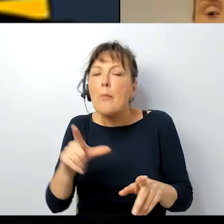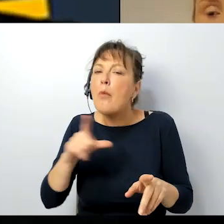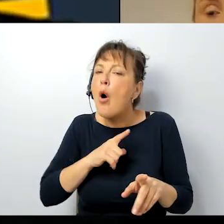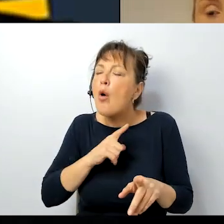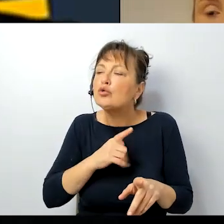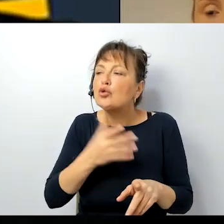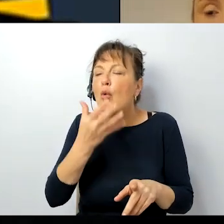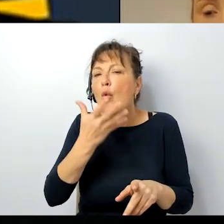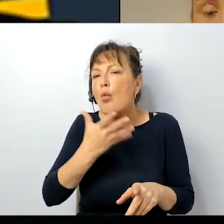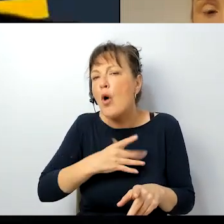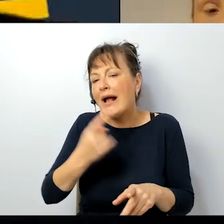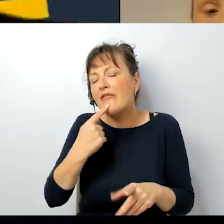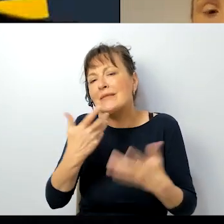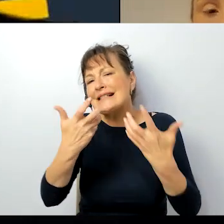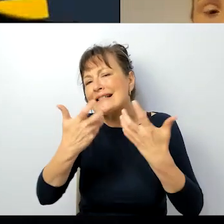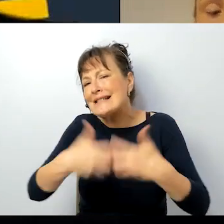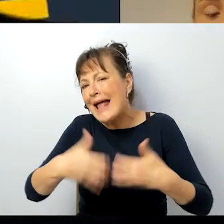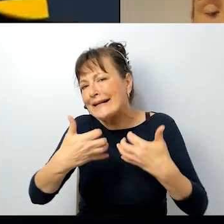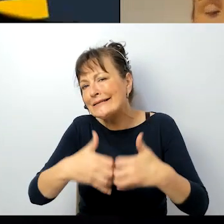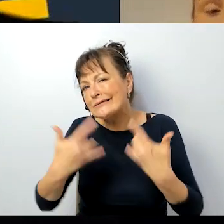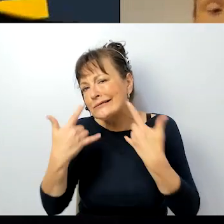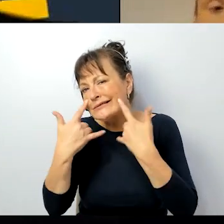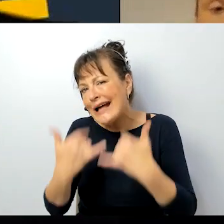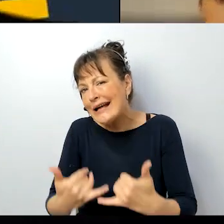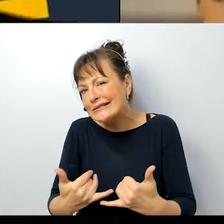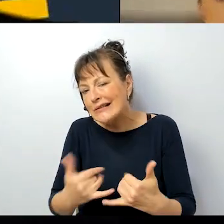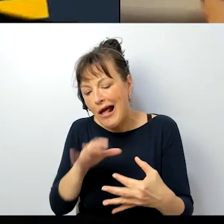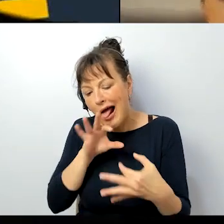letting me know that I'd been asked for an interview but also to give me like a